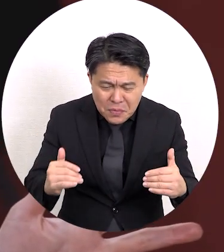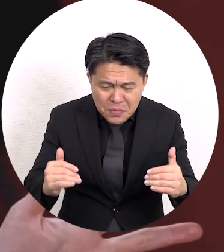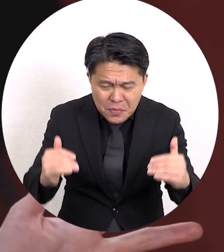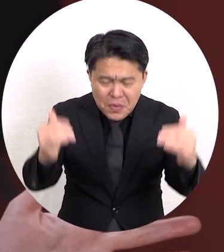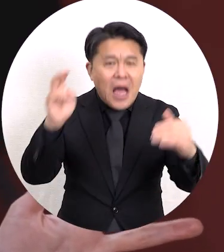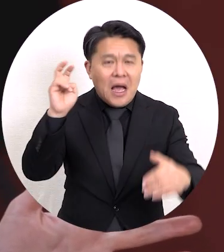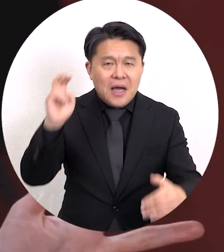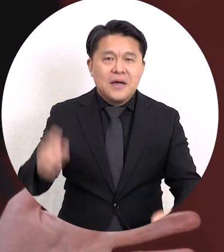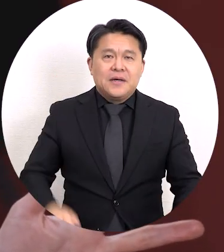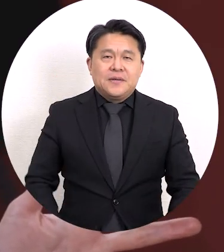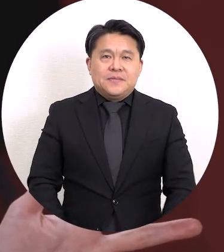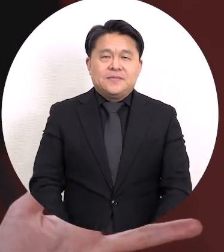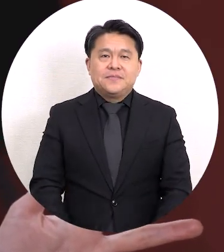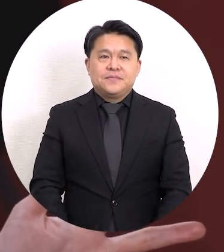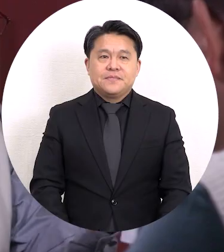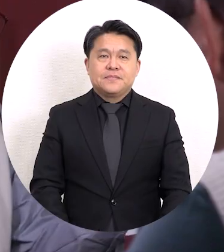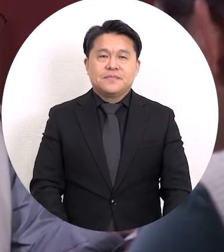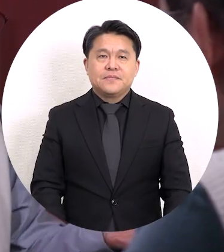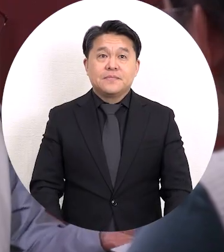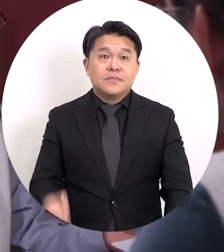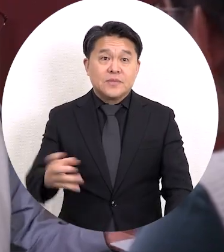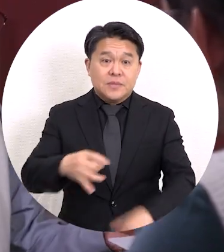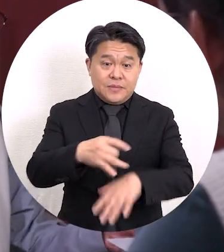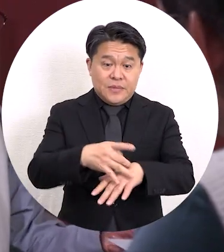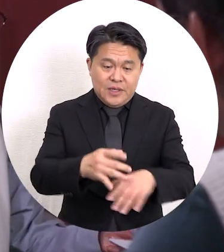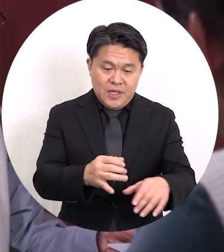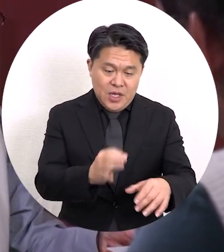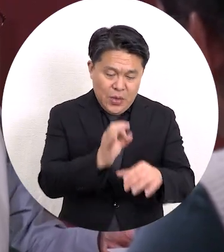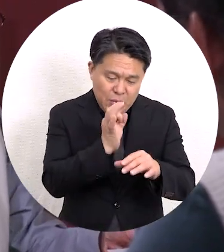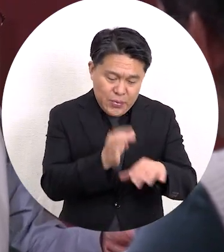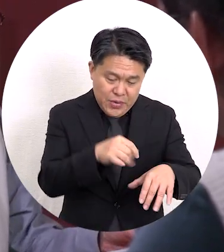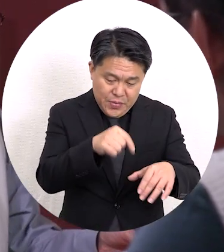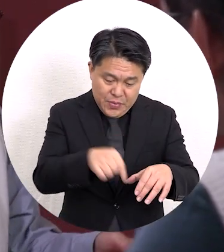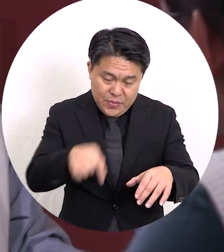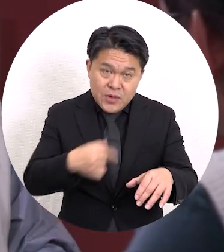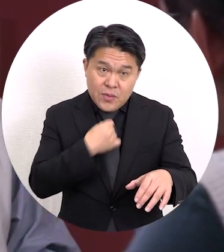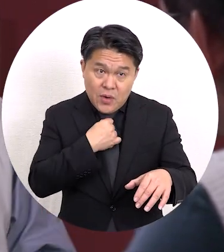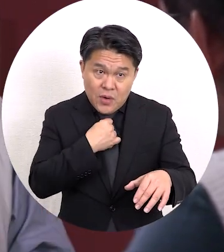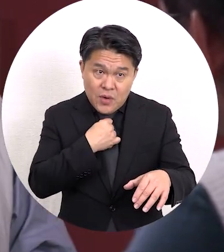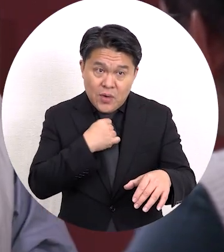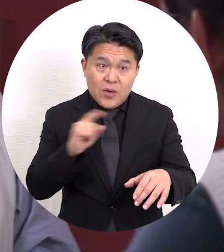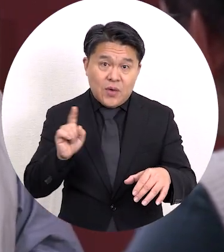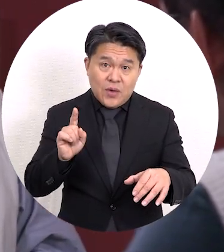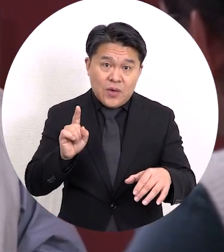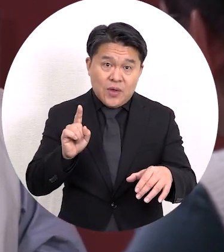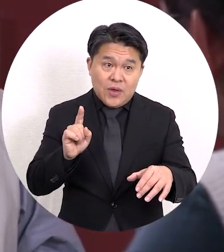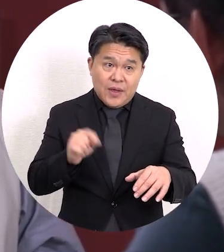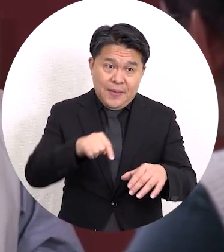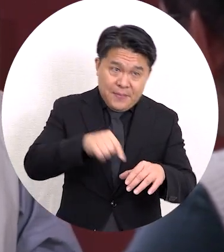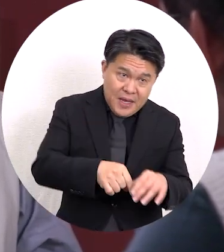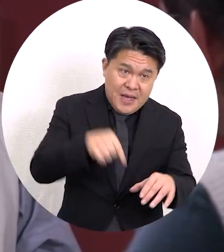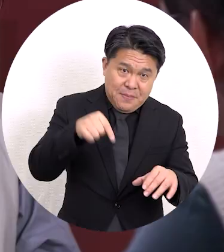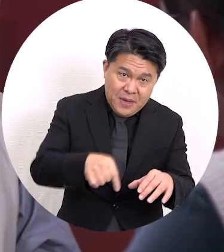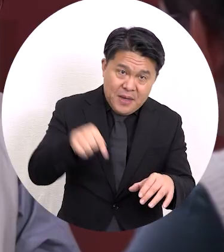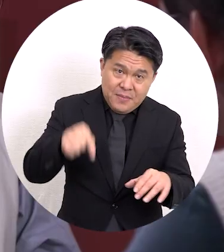a similar process of development. In order to drill holes into bone, there must be a ritual or intention behind it. It requires purpose and will to create something meaningful.